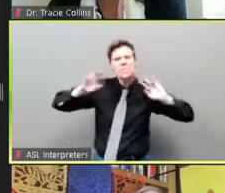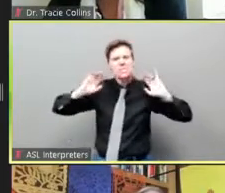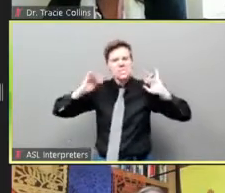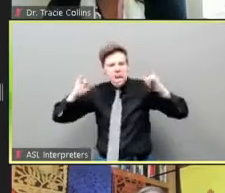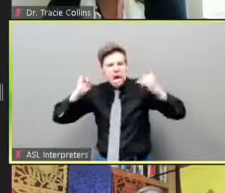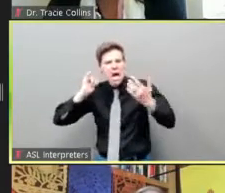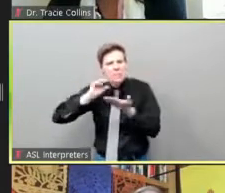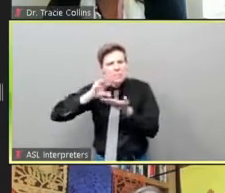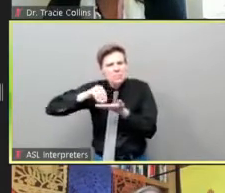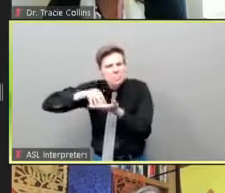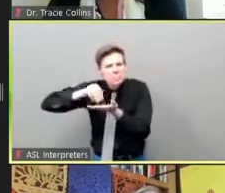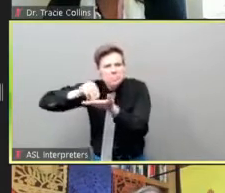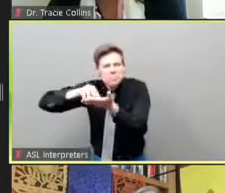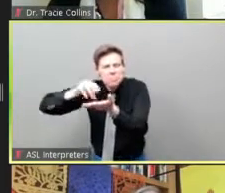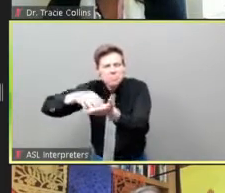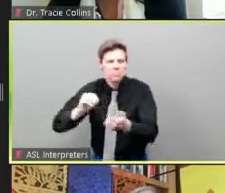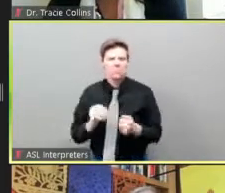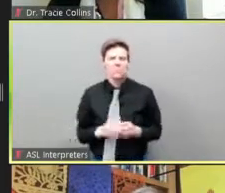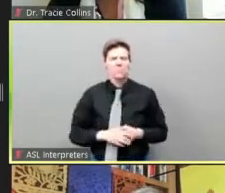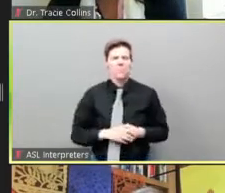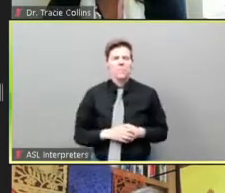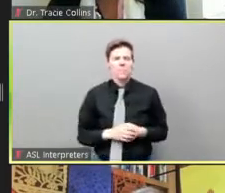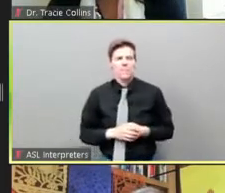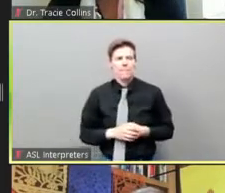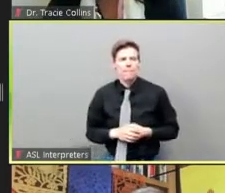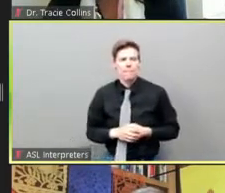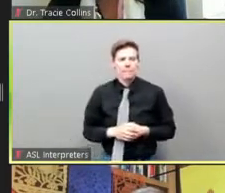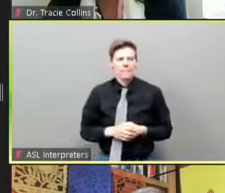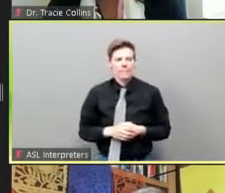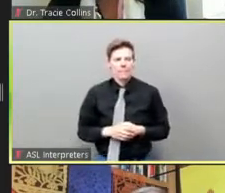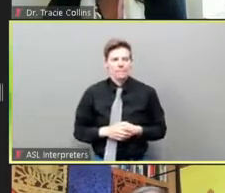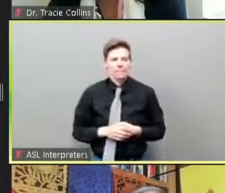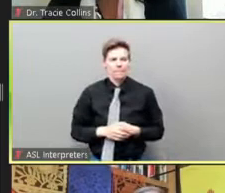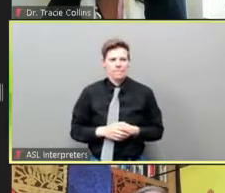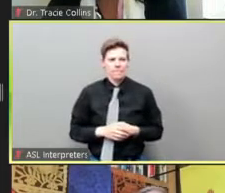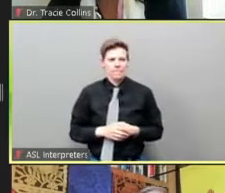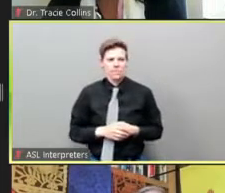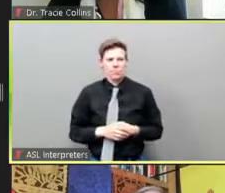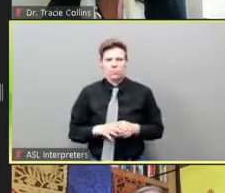cause for people to panic about this, but it should reinforce the importance